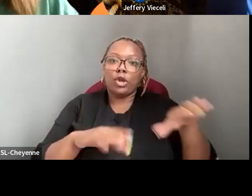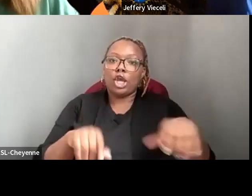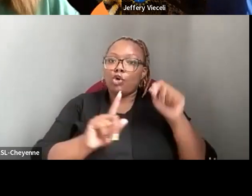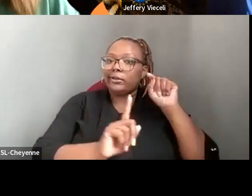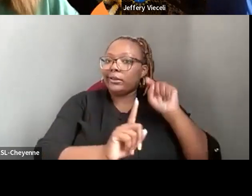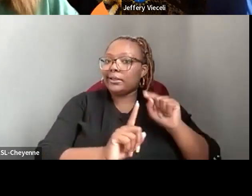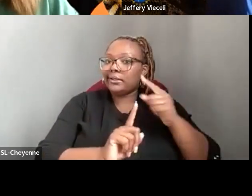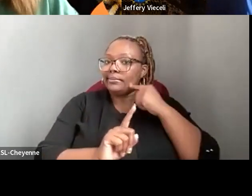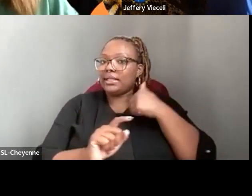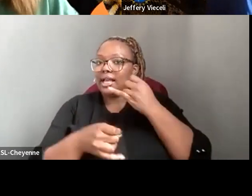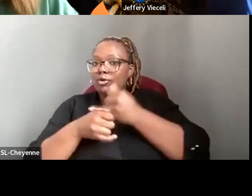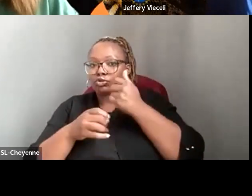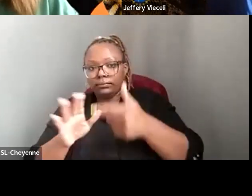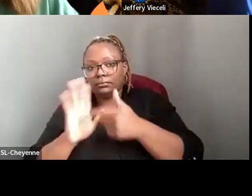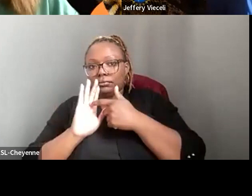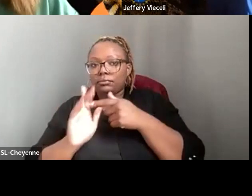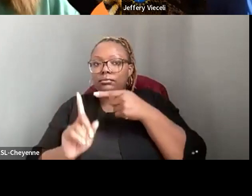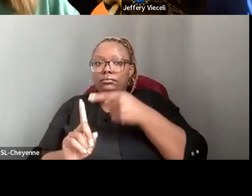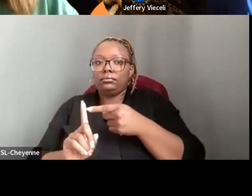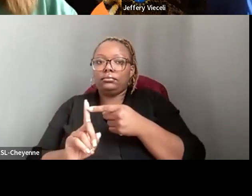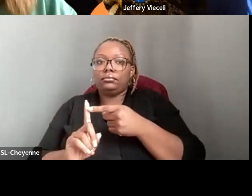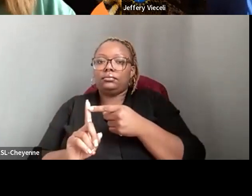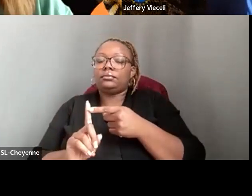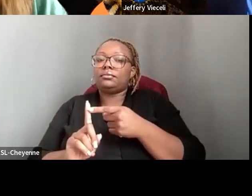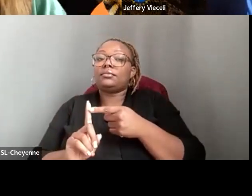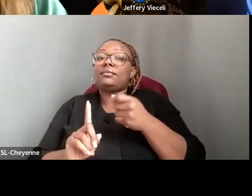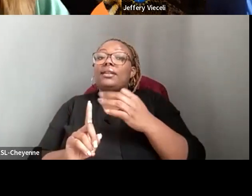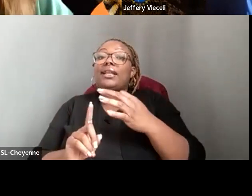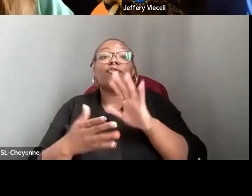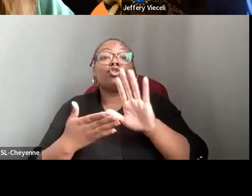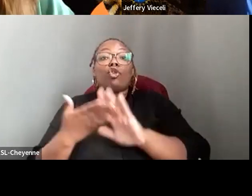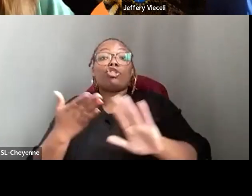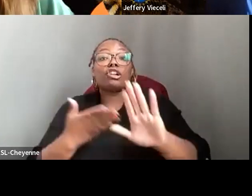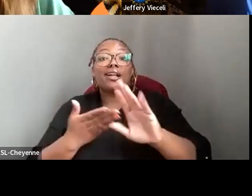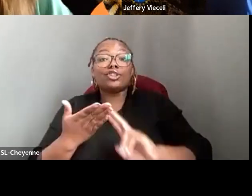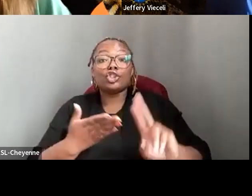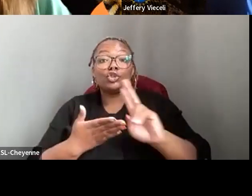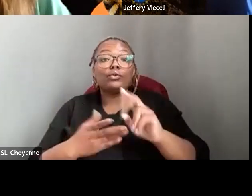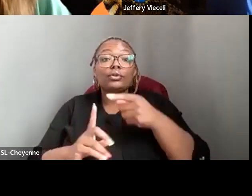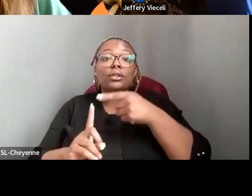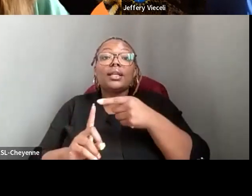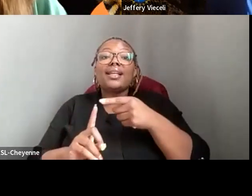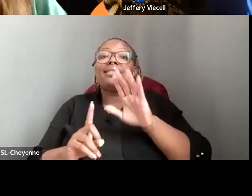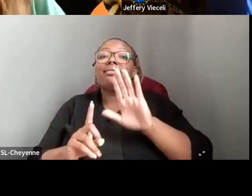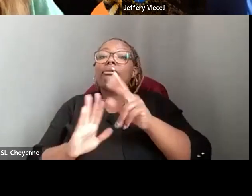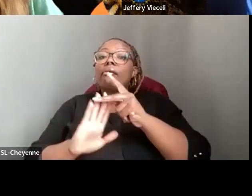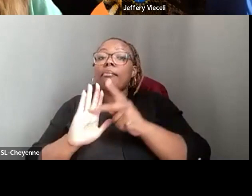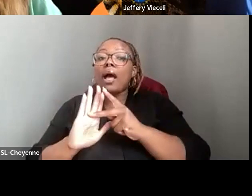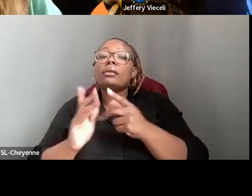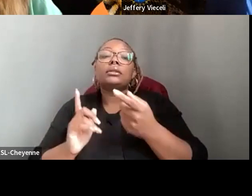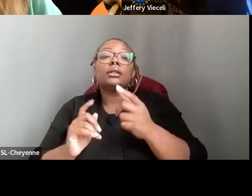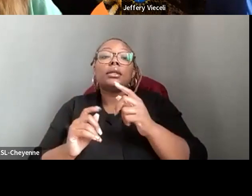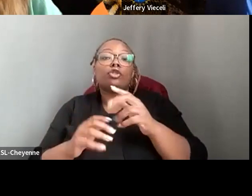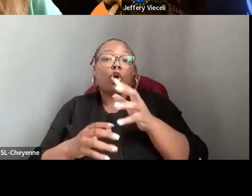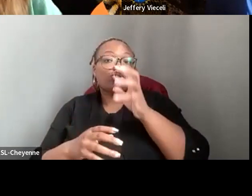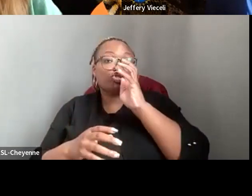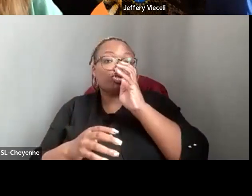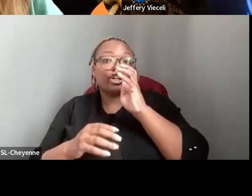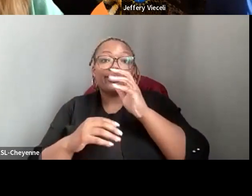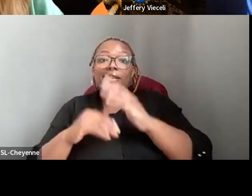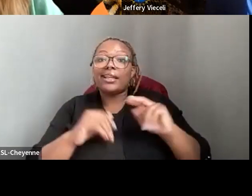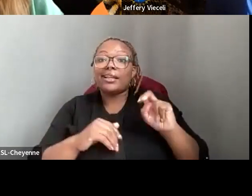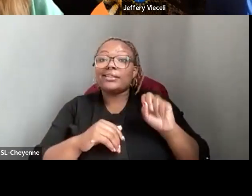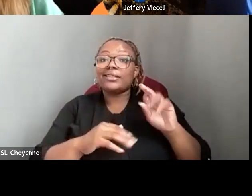So if you have an instant where your institution their policies are stricter than NSF's policies,